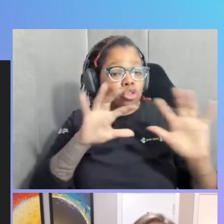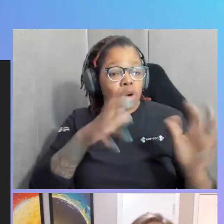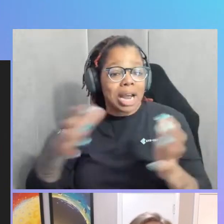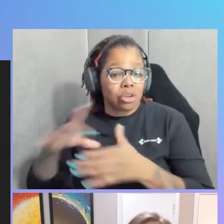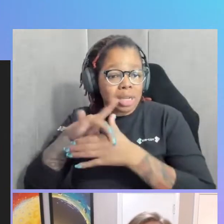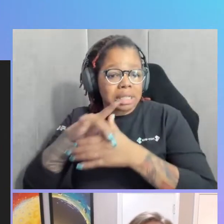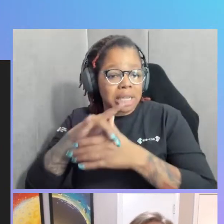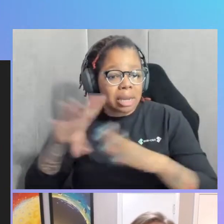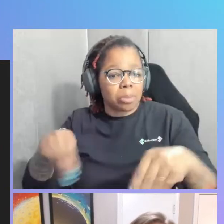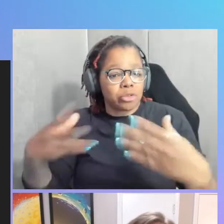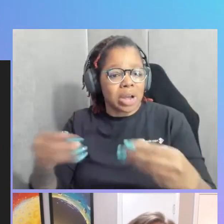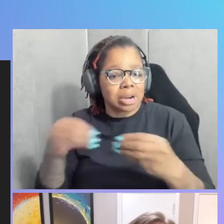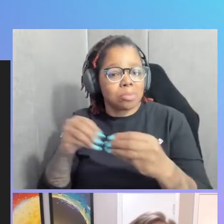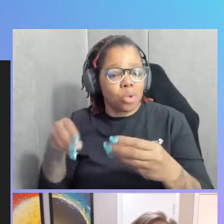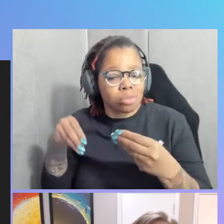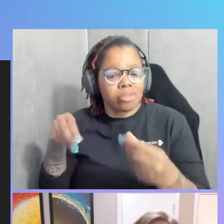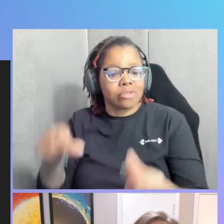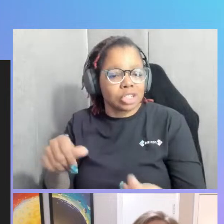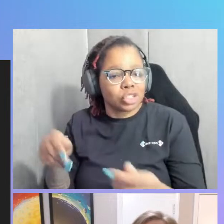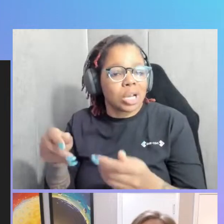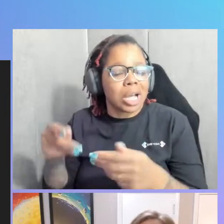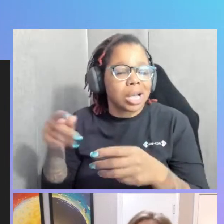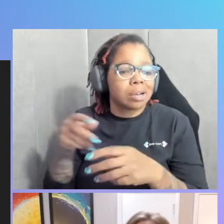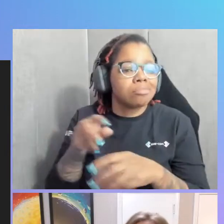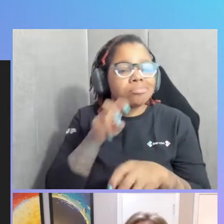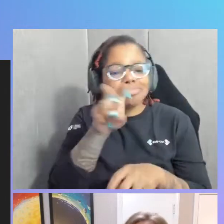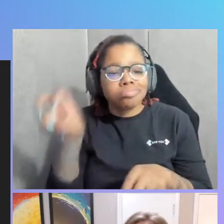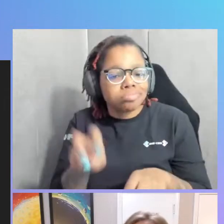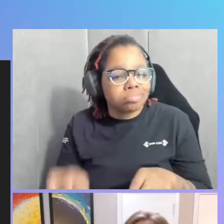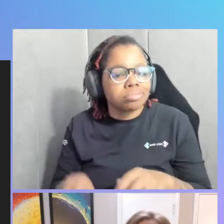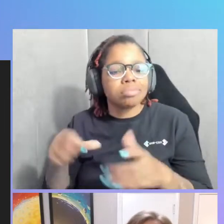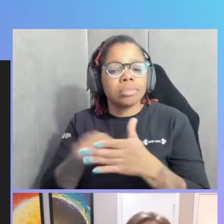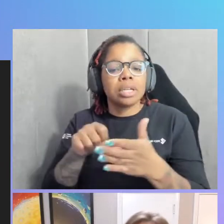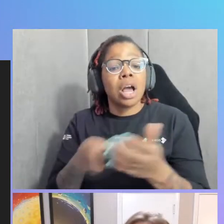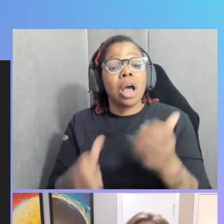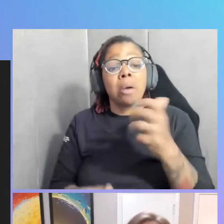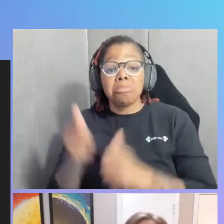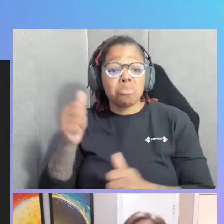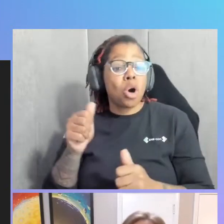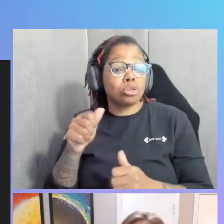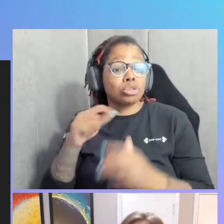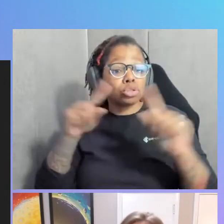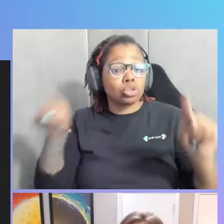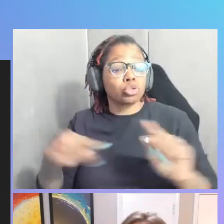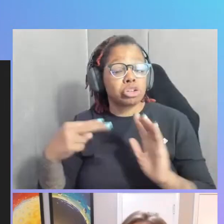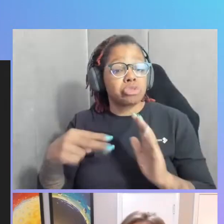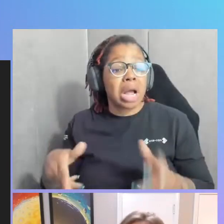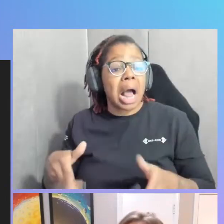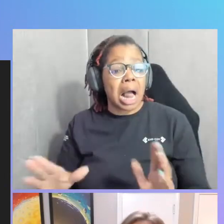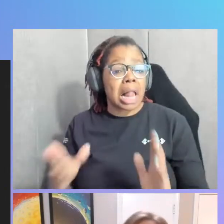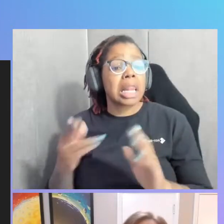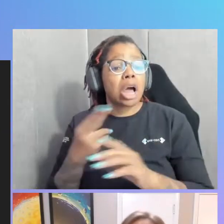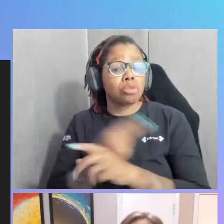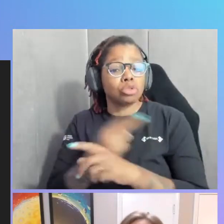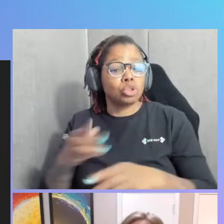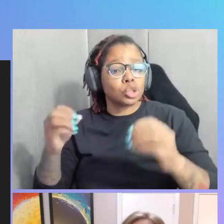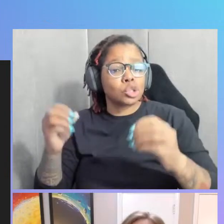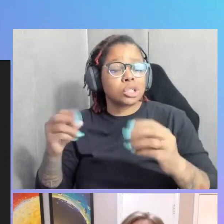efficient navigation. For instance, most screen readers allow users to pull up quick